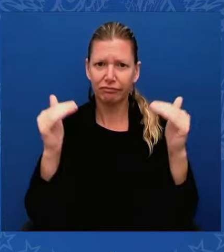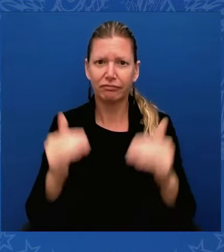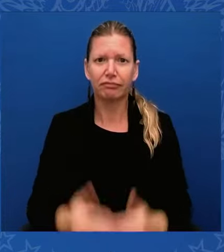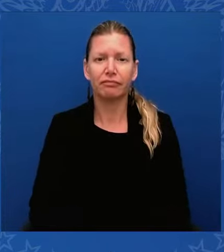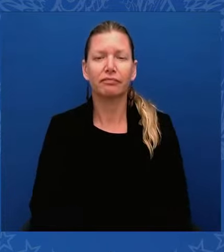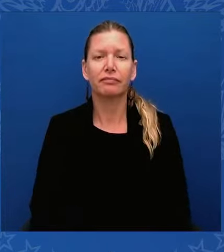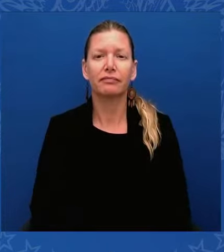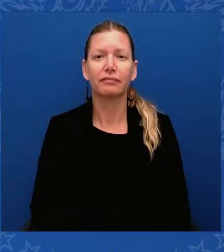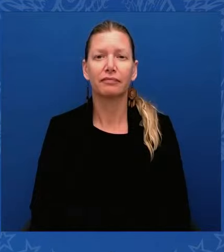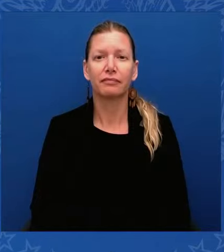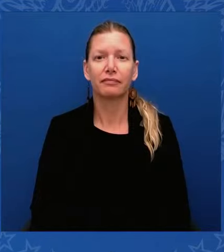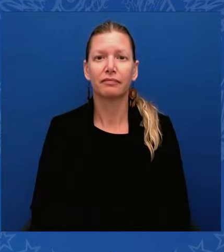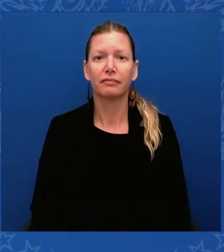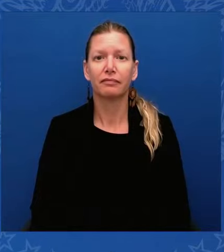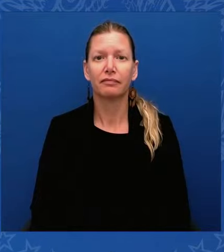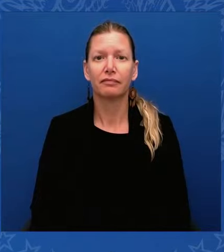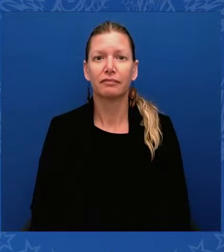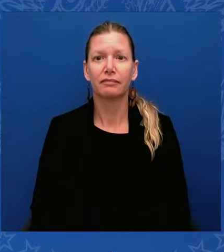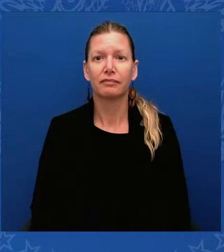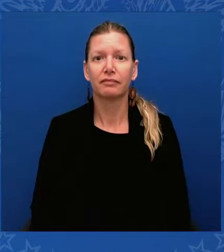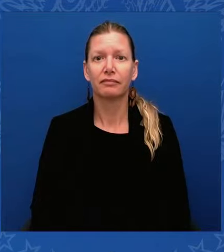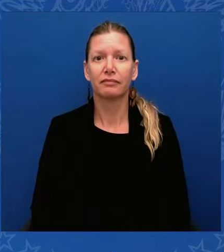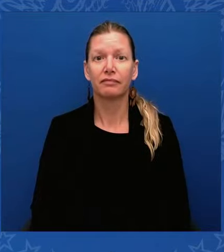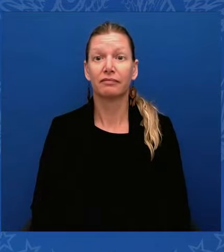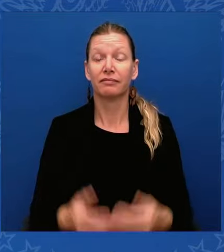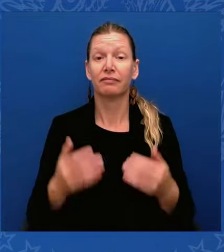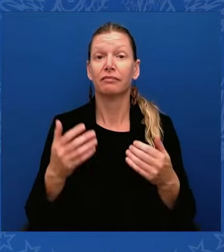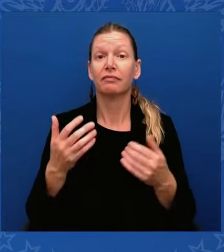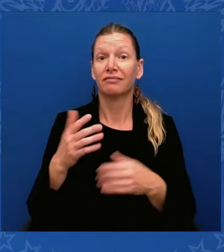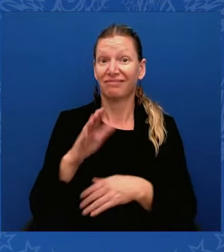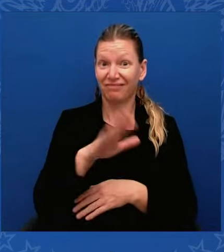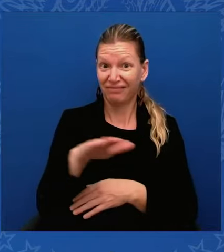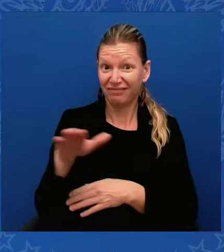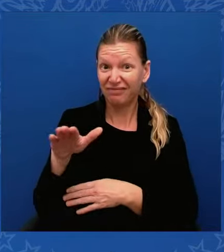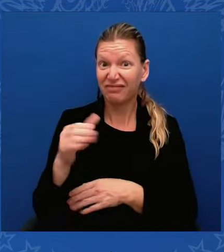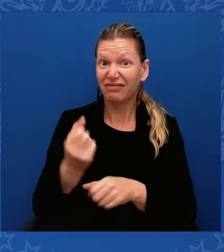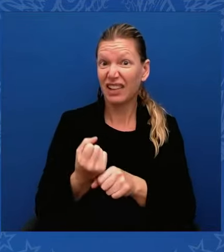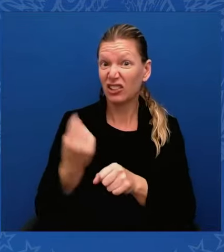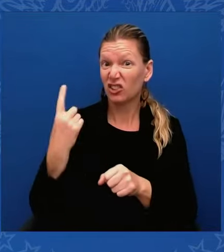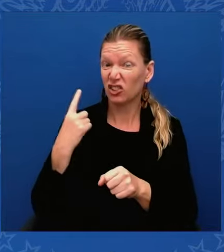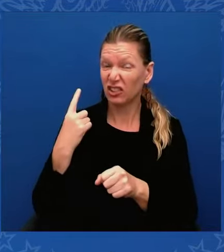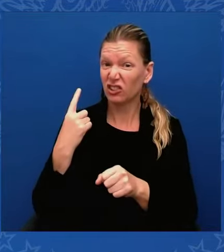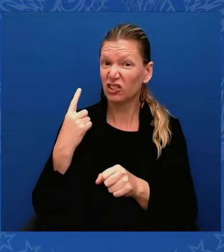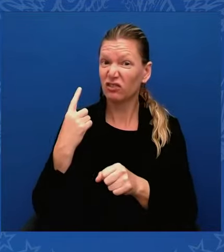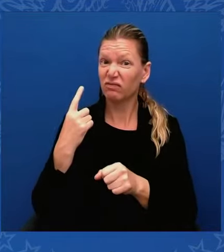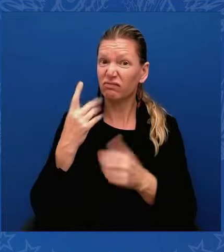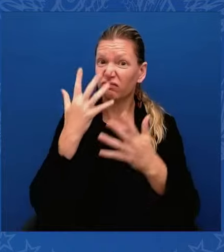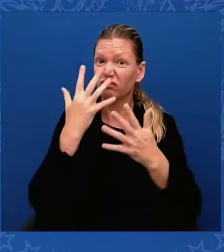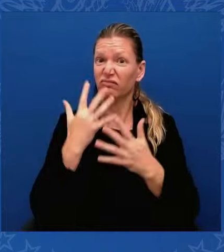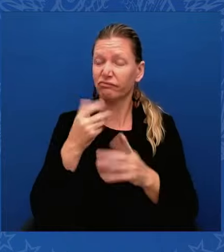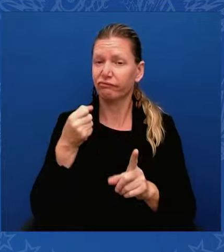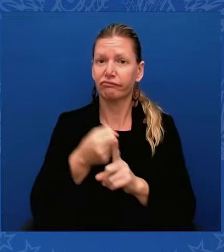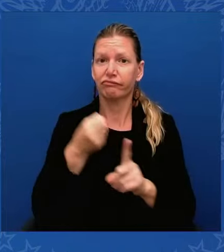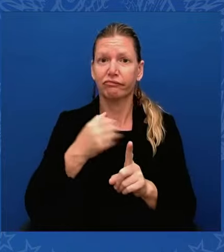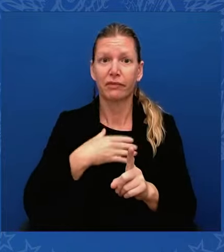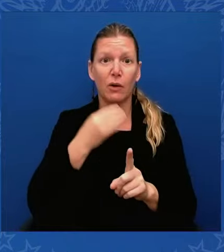Now, last year, tragedy hit my hometown of Monterey Park, California, when a mass shooting occurred